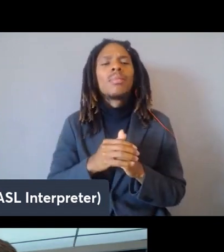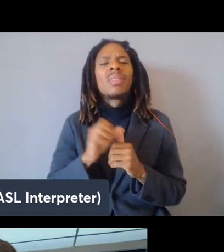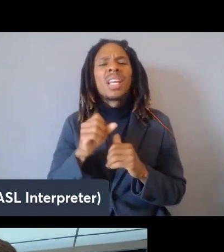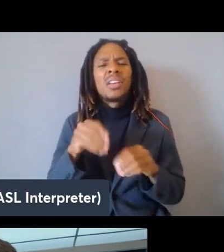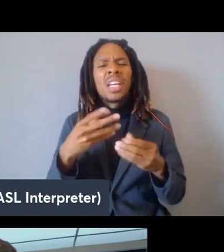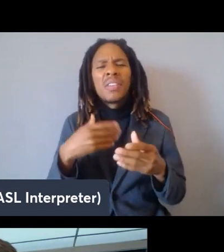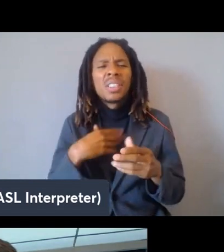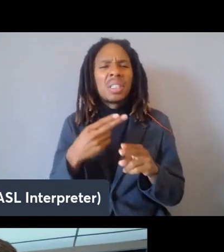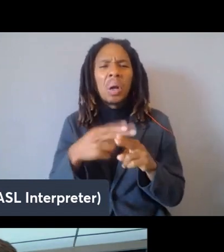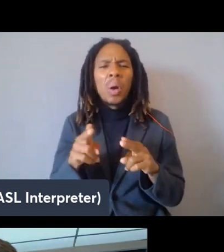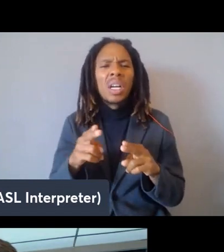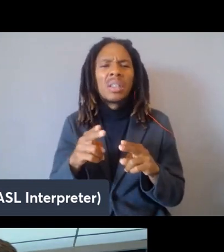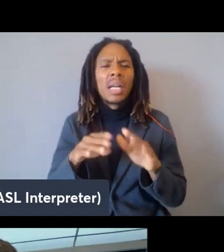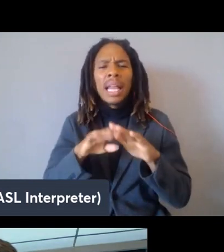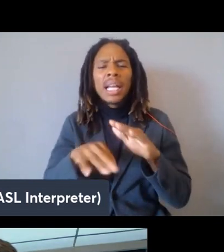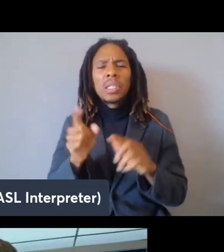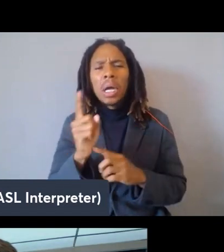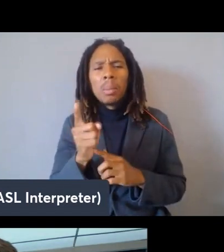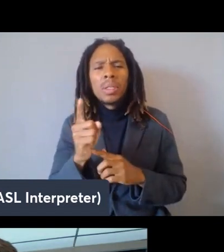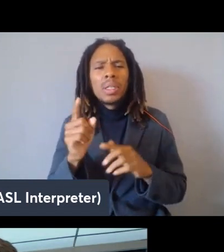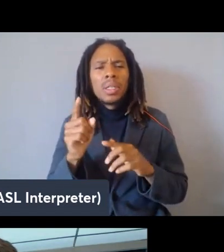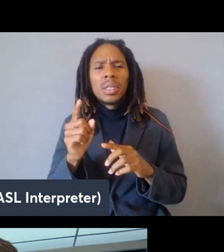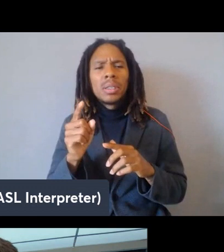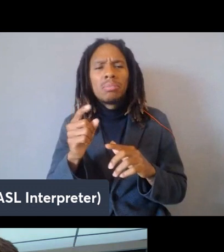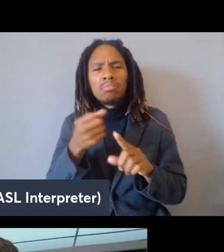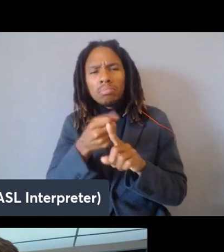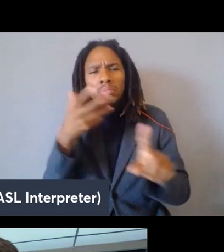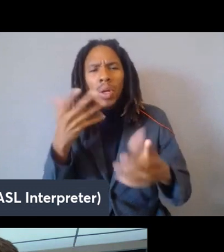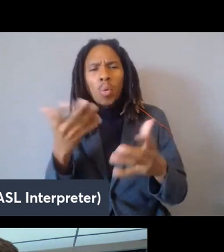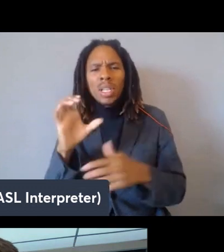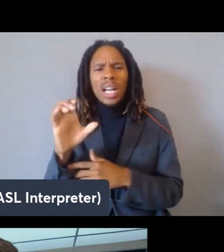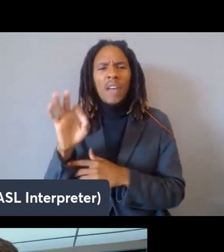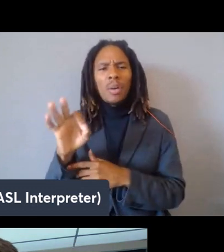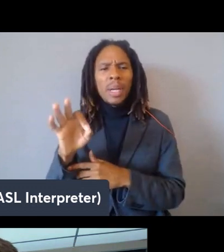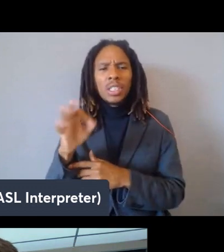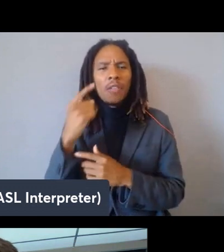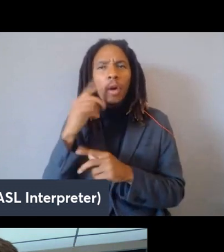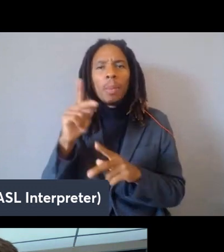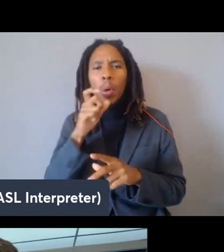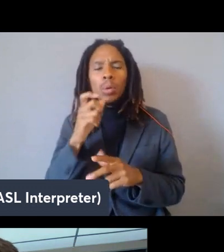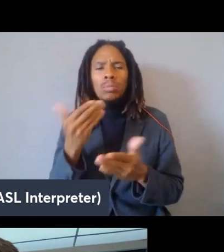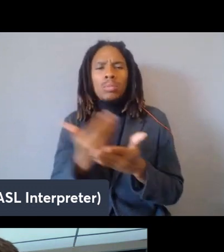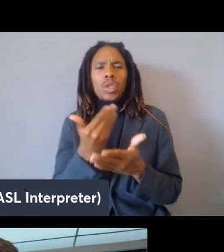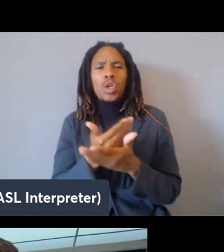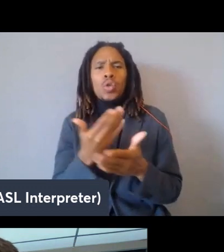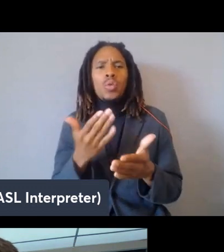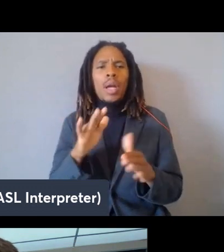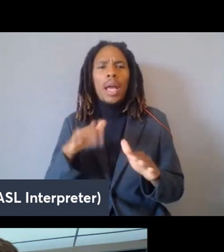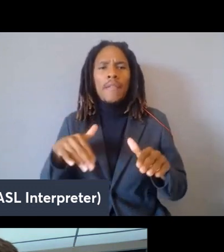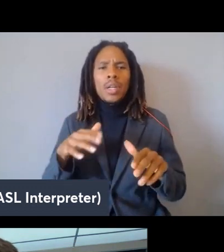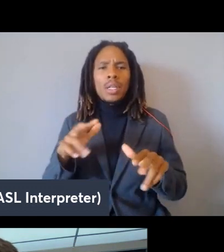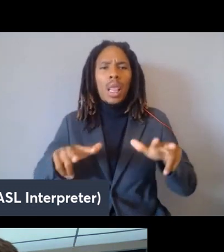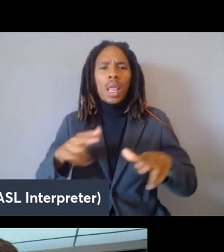maybe less than a minute introduction to what CloudFormation is for anybody who has yet to use it who's watching?